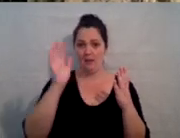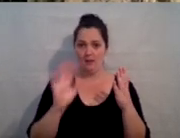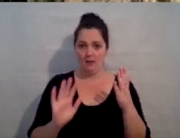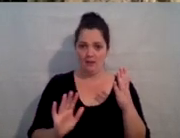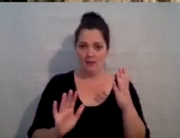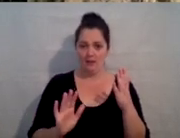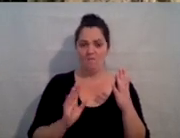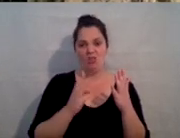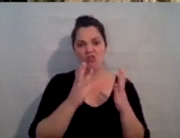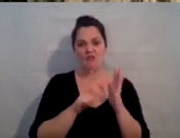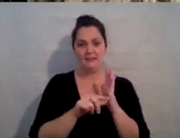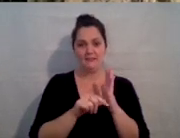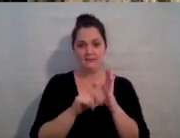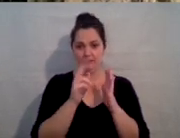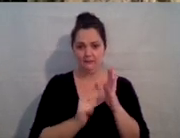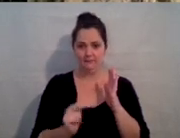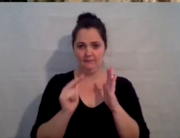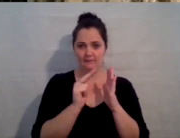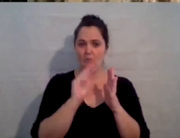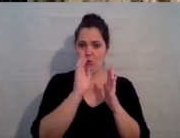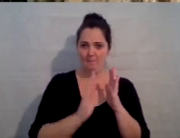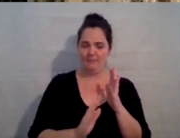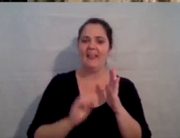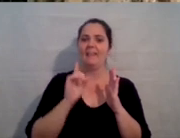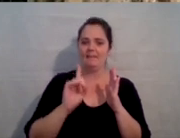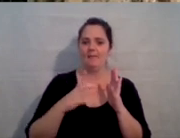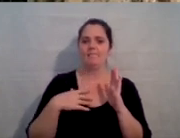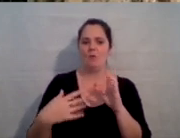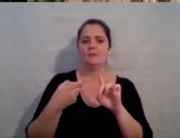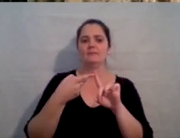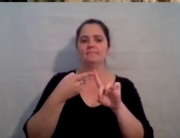really selective with the attention that you're giving in the contours that you draw.